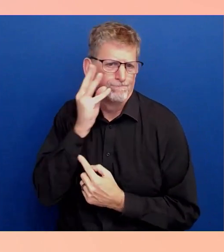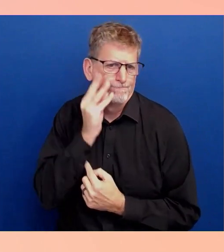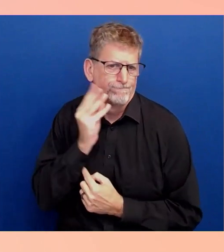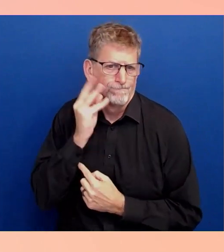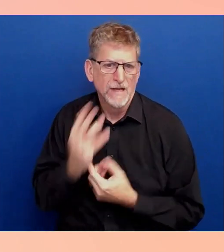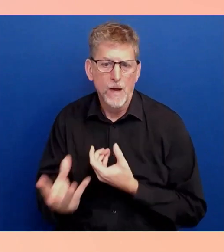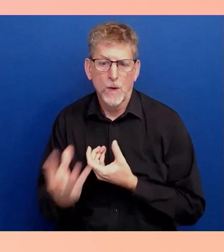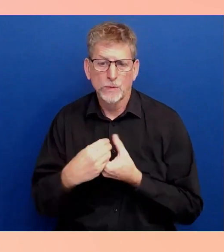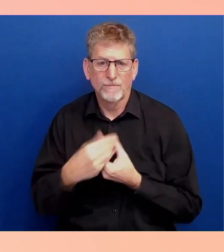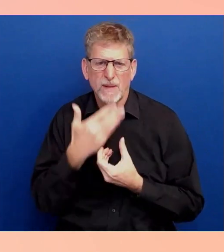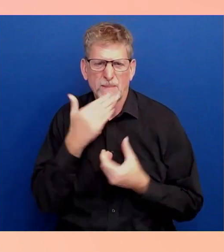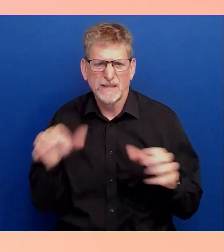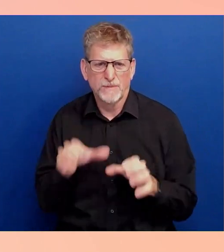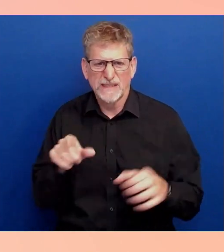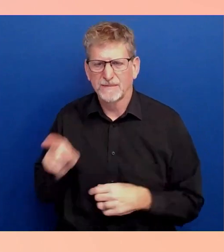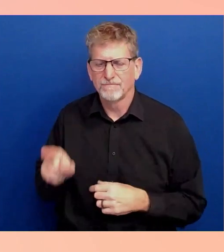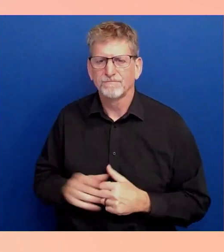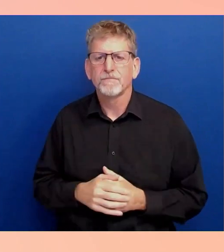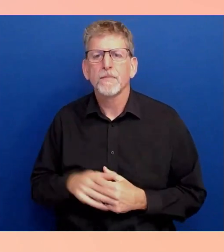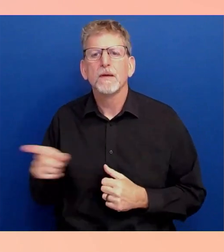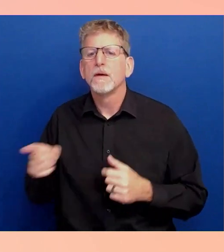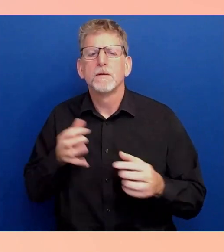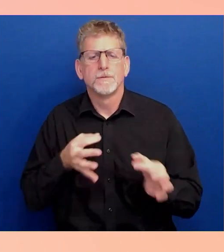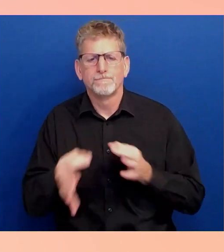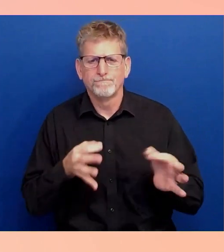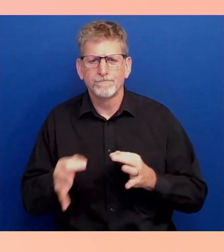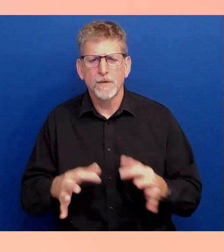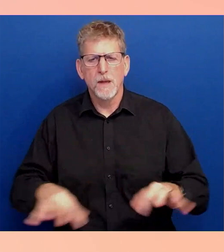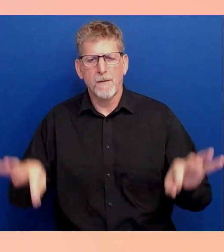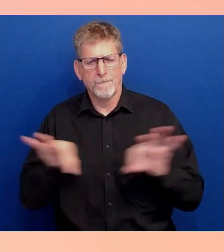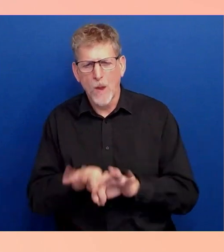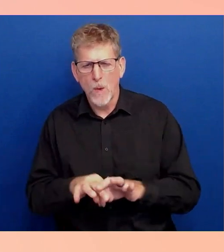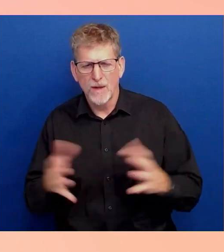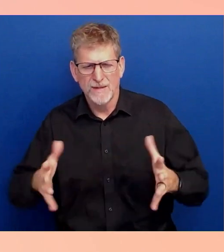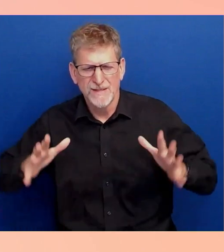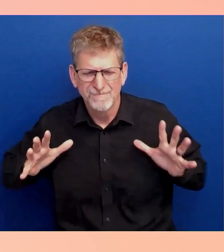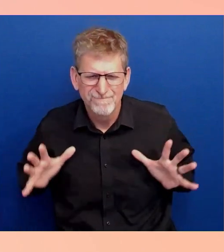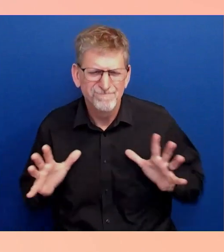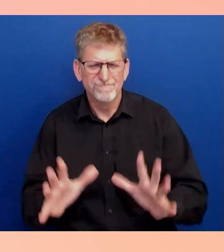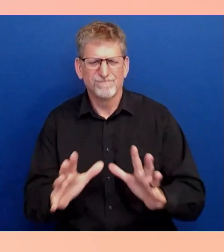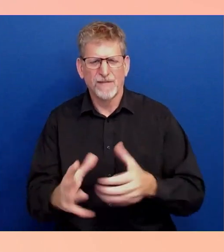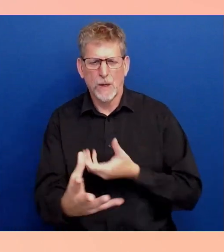fostering an inclusive design mindset and how it's critical for creating experiences that resonate